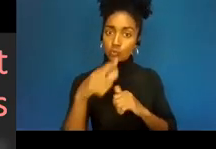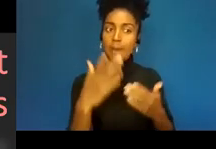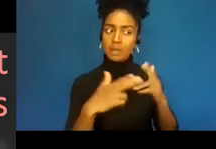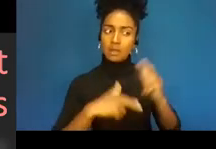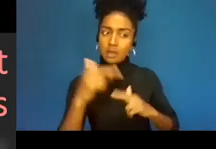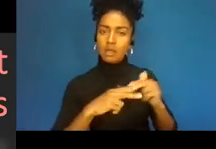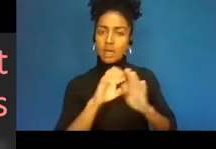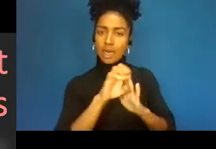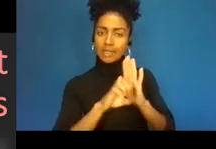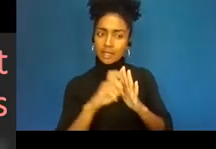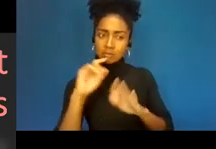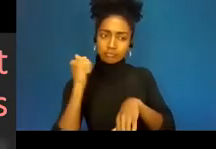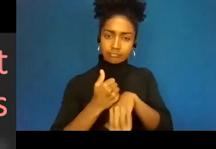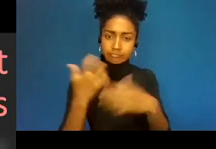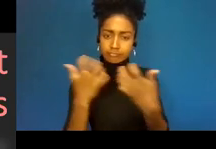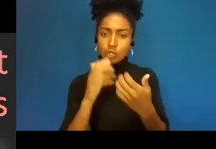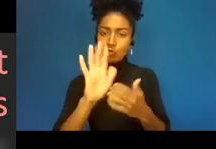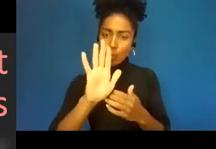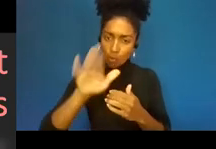You're certainly welcome to employ this one.